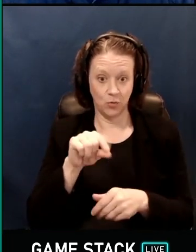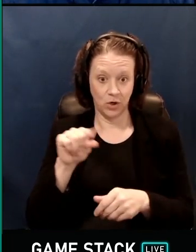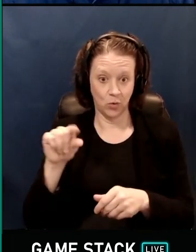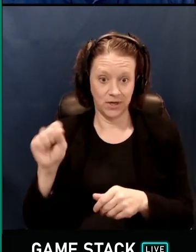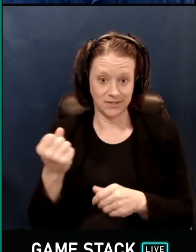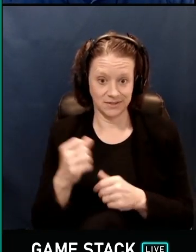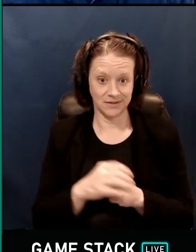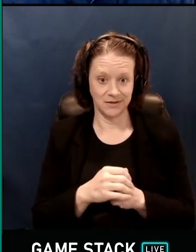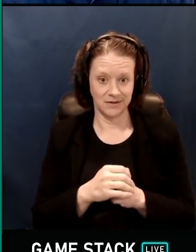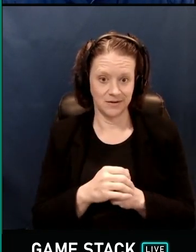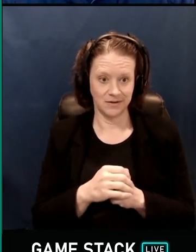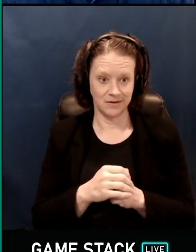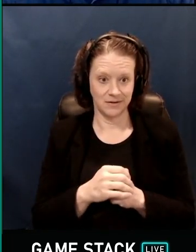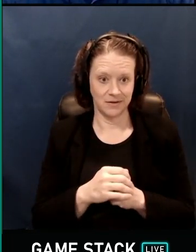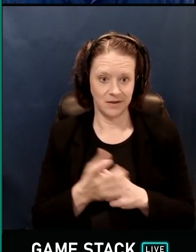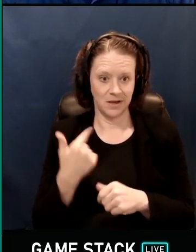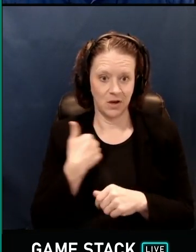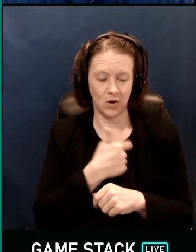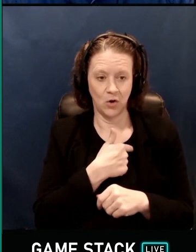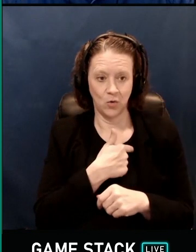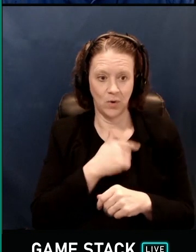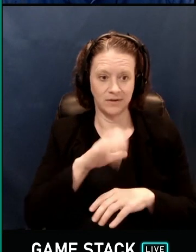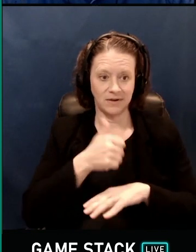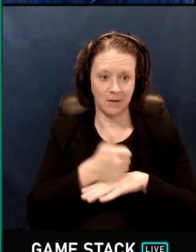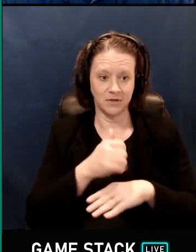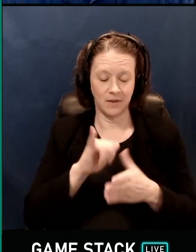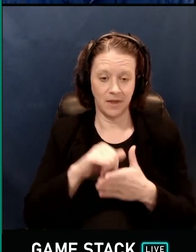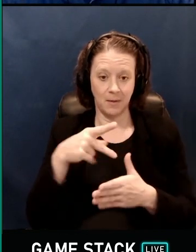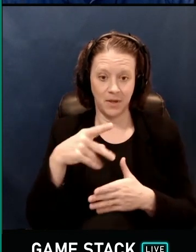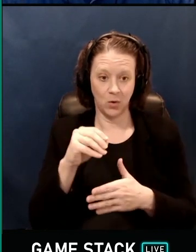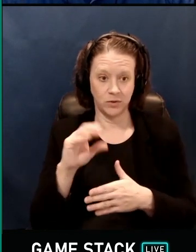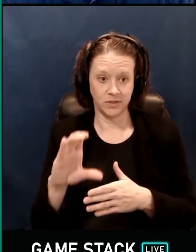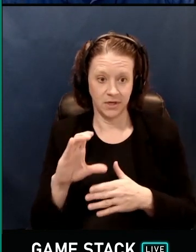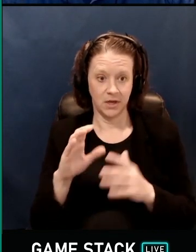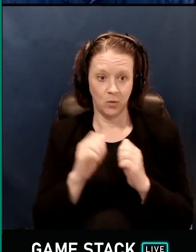We established the POC with several key components.